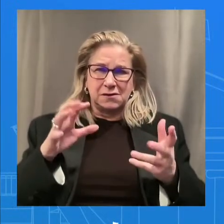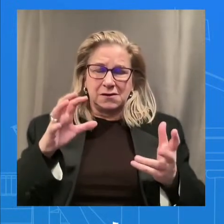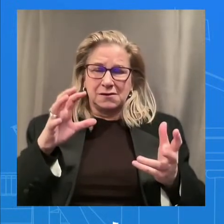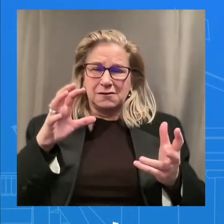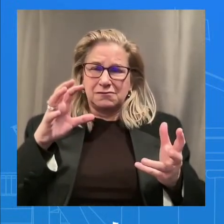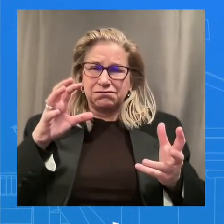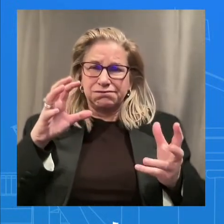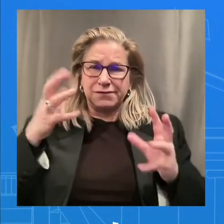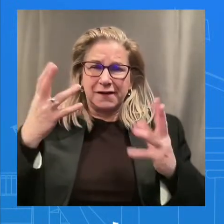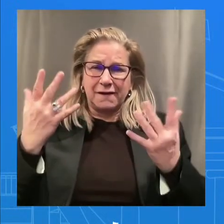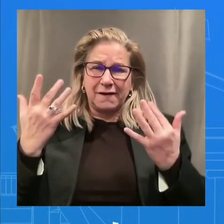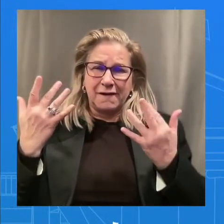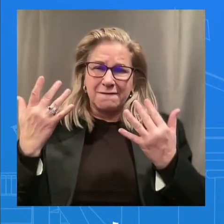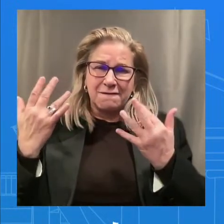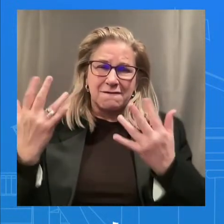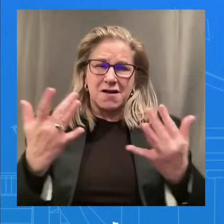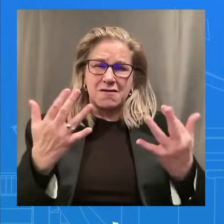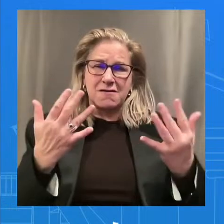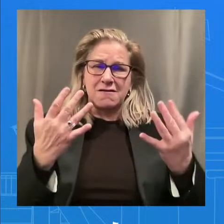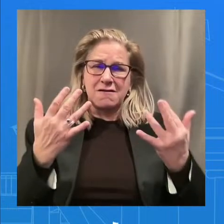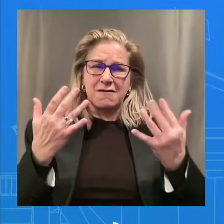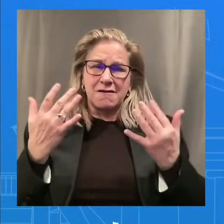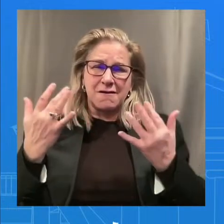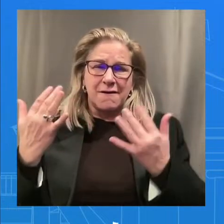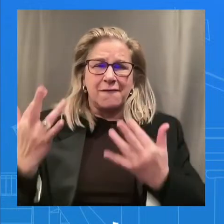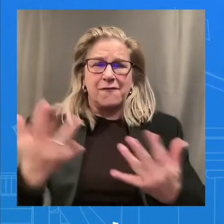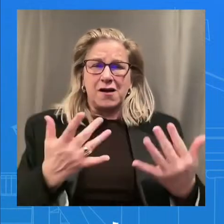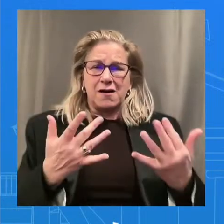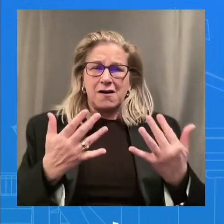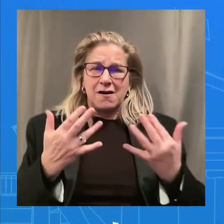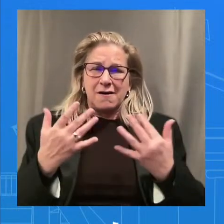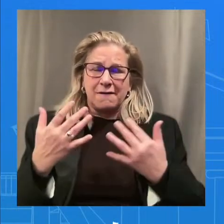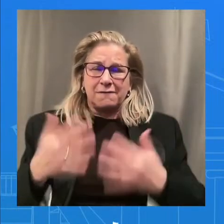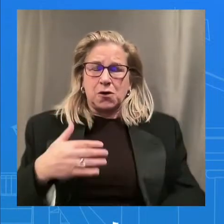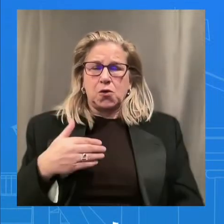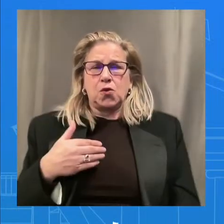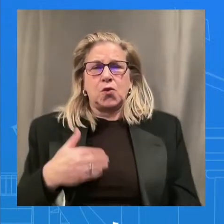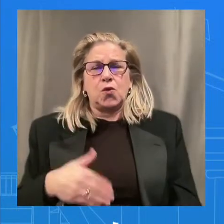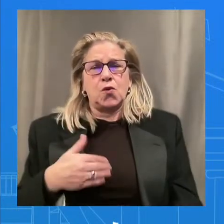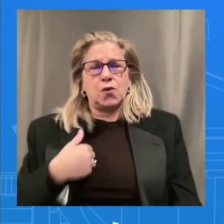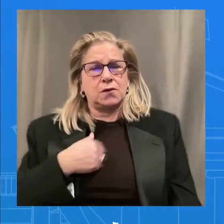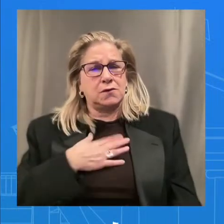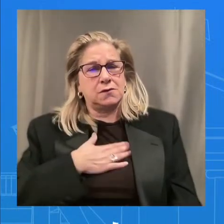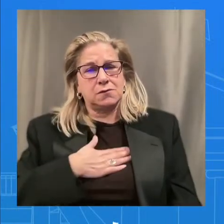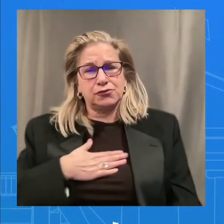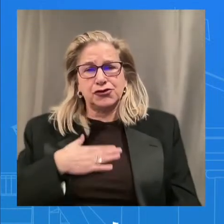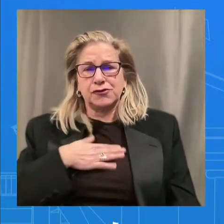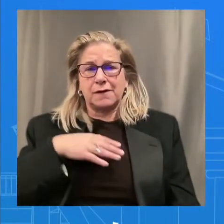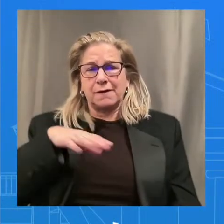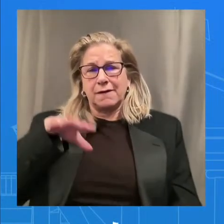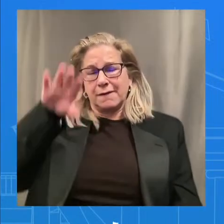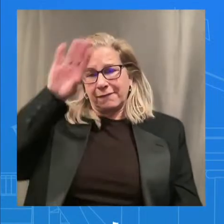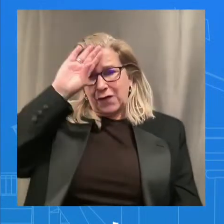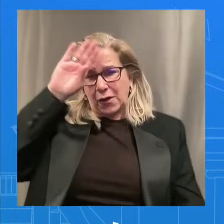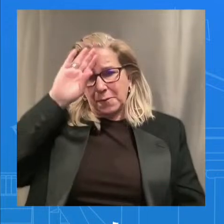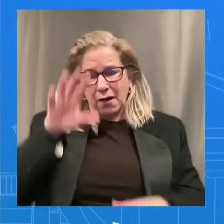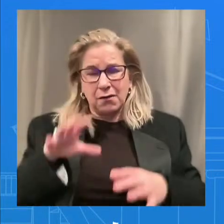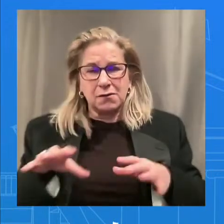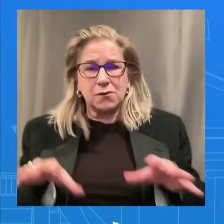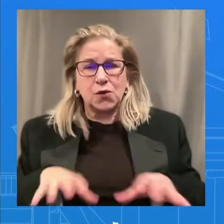And we are very appreciative of firefighters, first responders. And -- and obviously, the community that we’re seeing on the ground is certainly heartwarming.